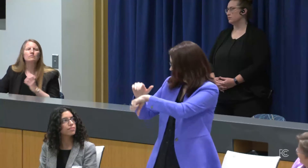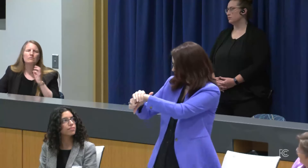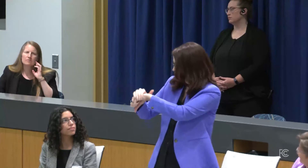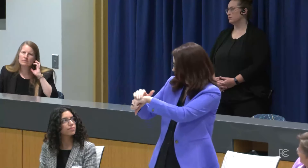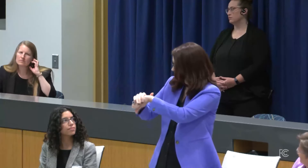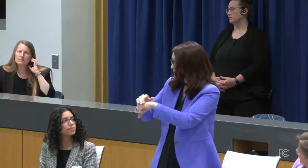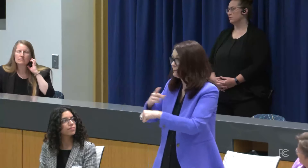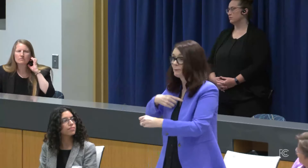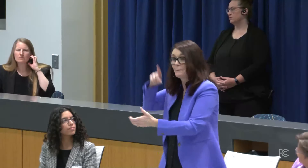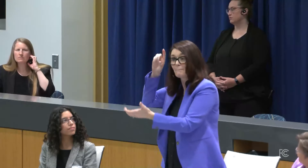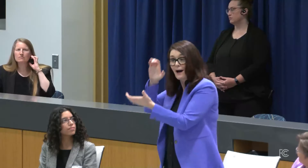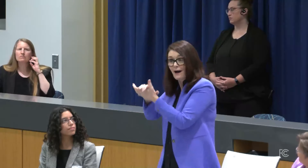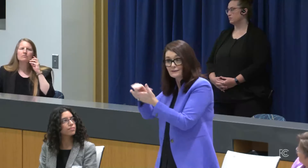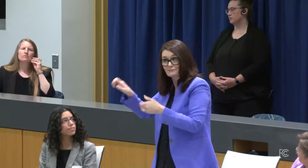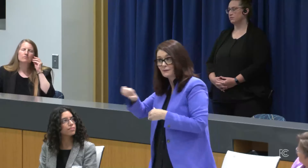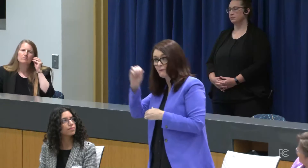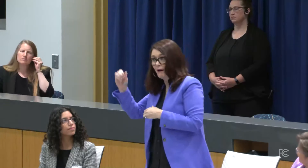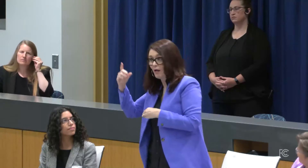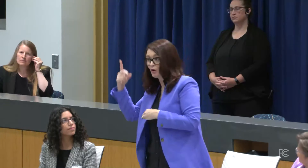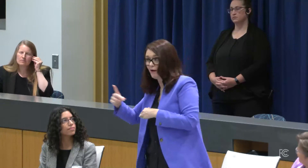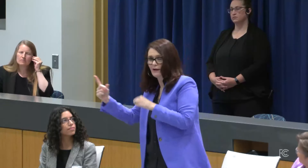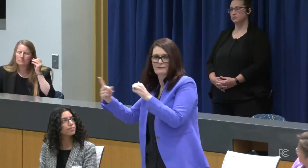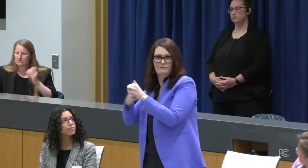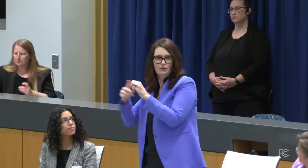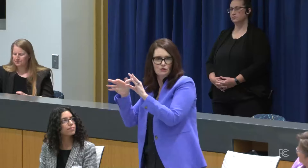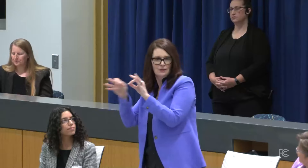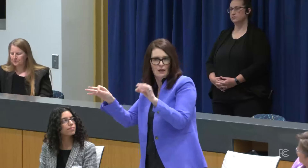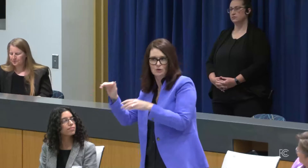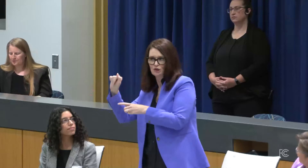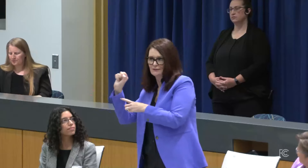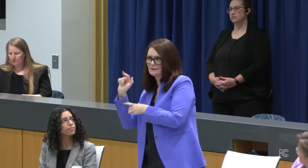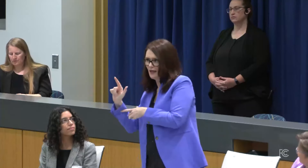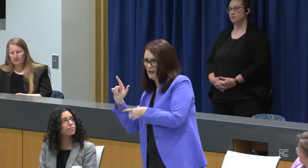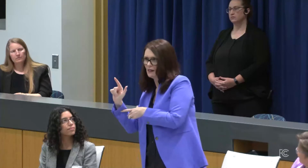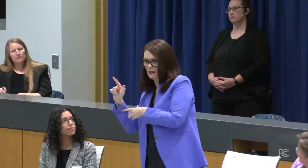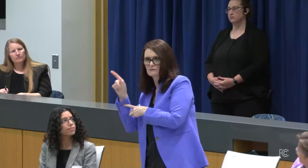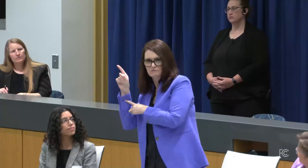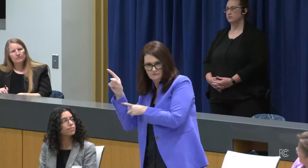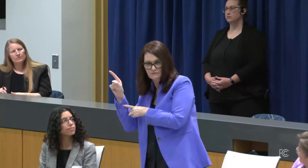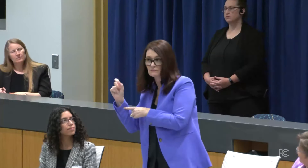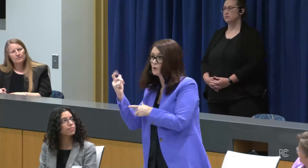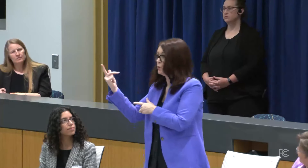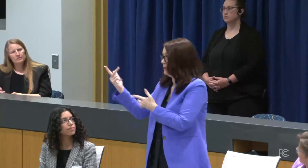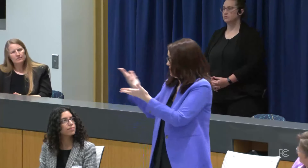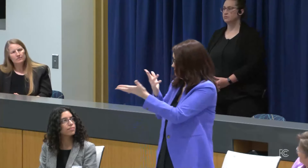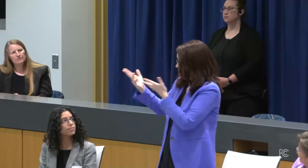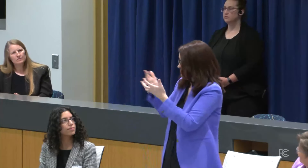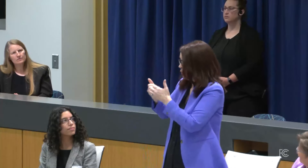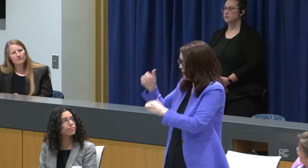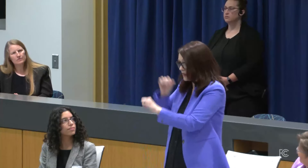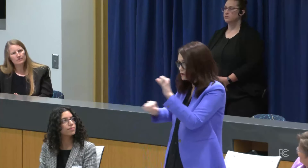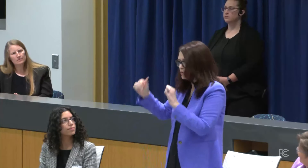DOES DIFFERENT GRAMMATICAL STRUCTURE FROM ENGLISH. AND SO I WOULD ALSO LIKE TO ADD A PERSONAL ANECDOTE OF MY OWN.